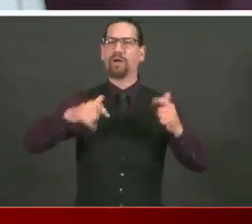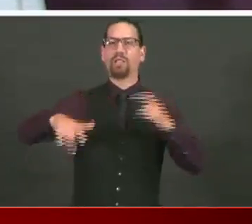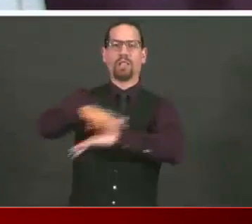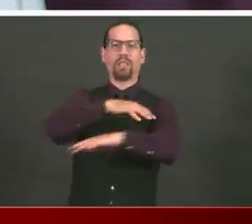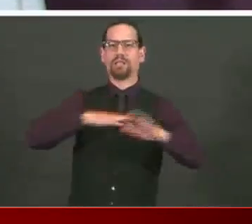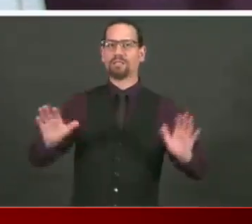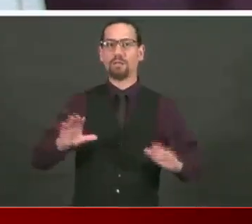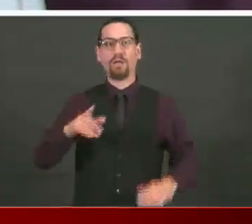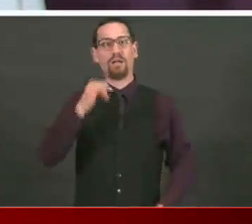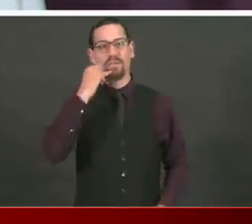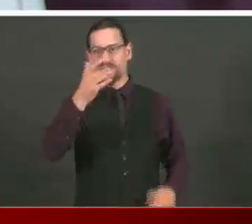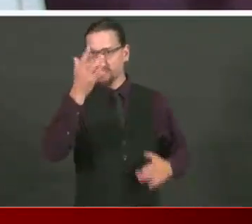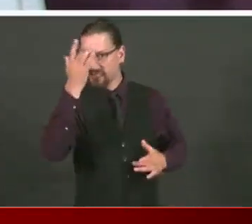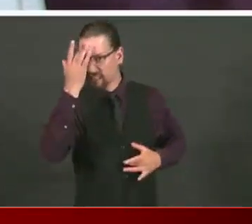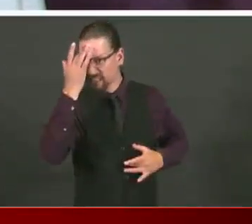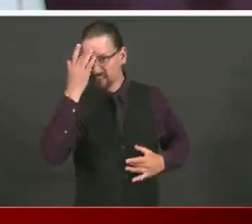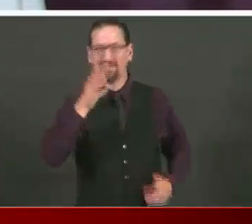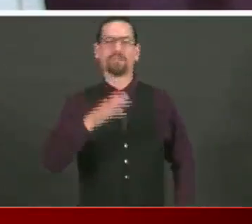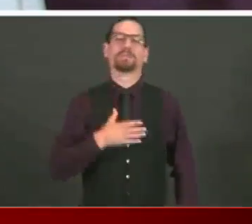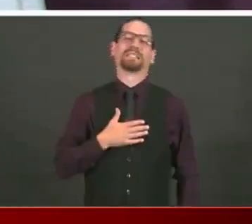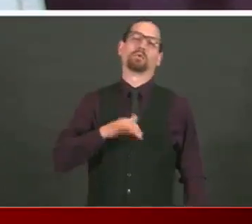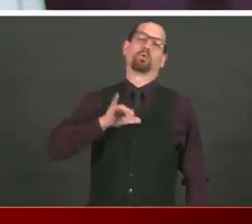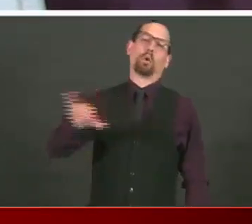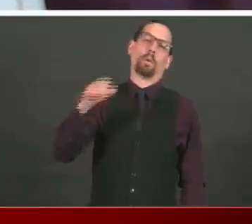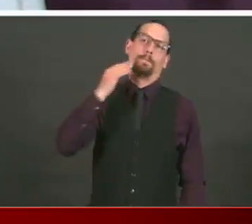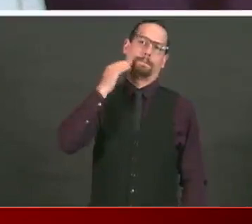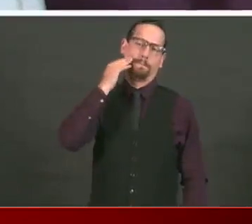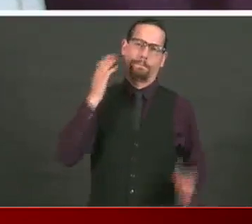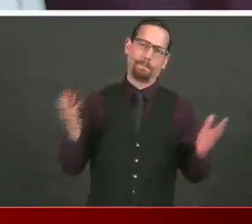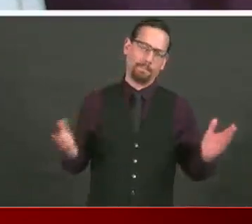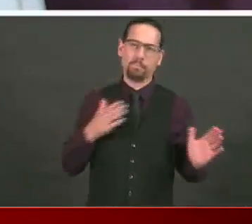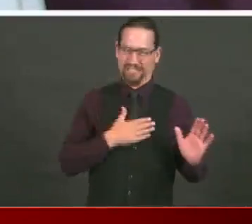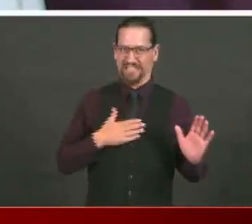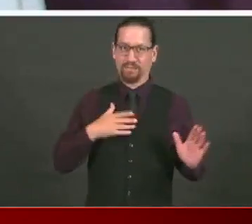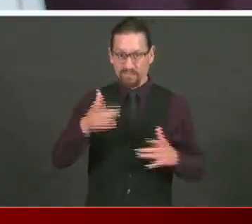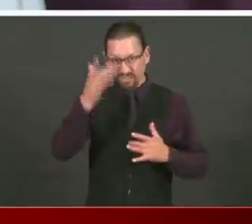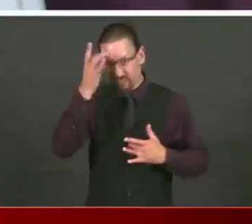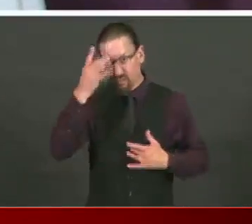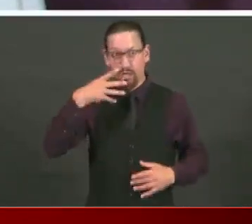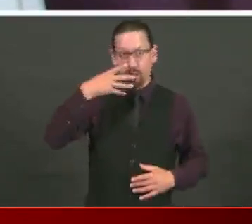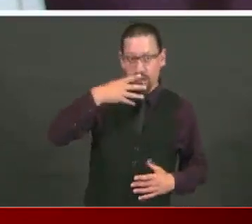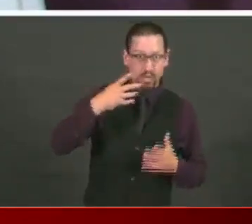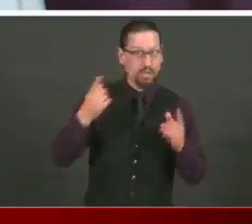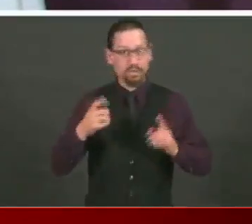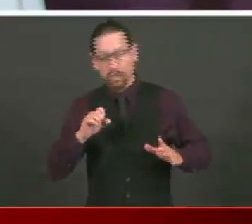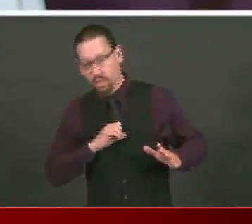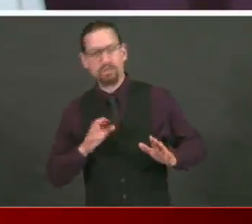SENSE, DO NOT PLAY IF YOU ARE SICK, AND KEEP A DISTANCE BETWEEN YOURSELF AND YOUR FELLOW